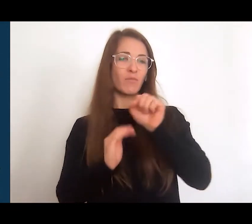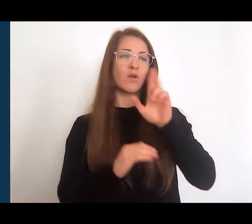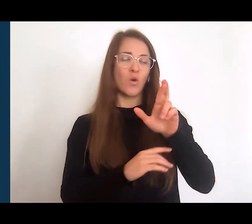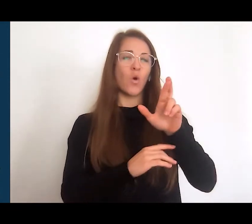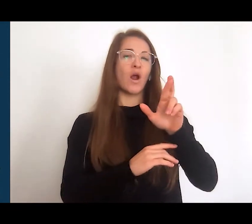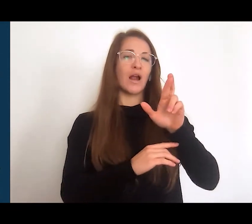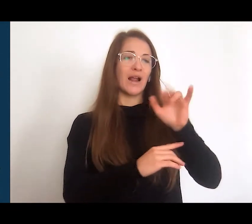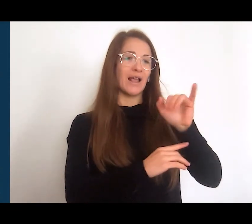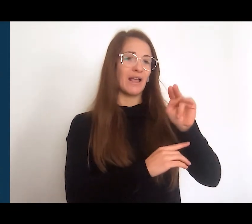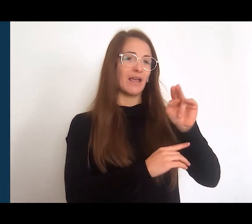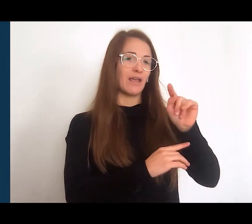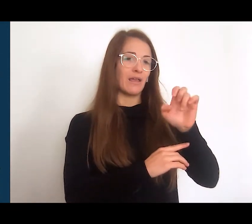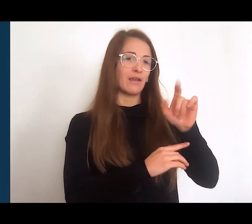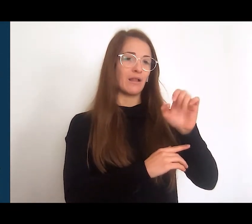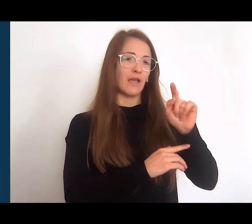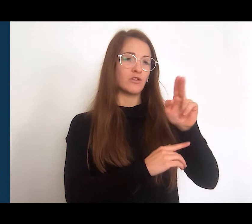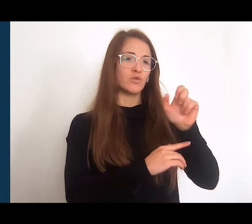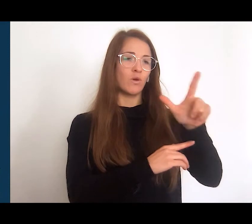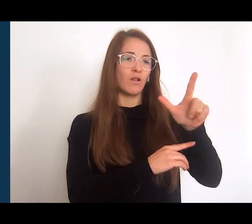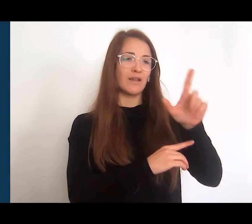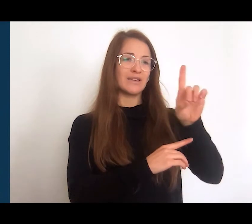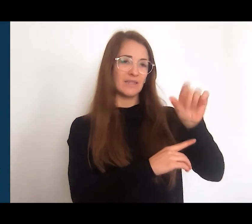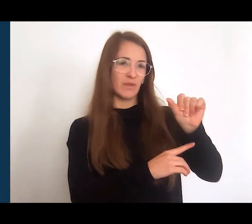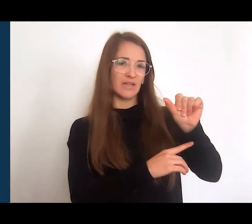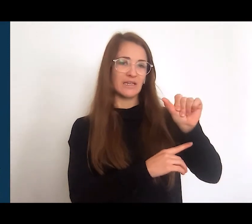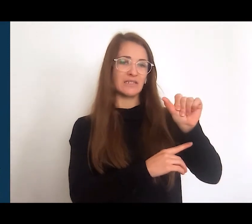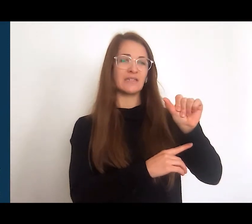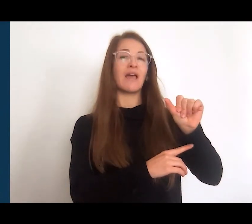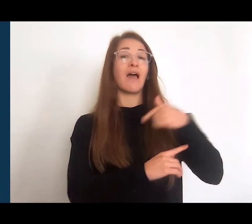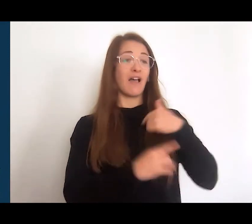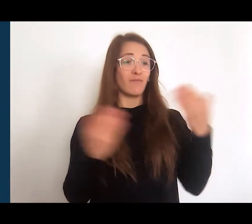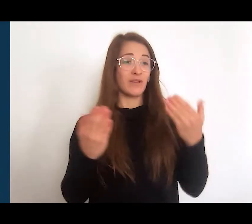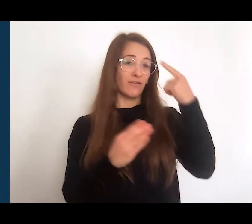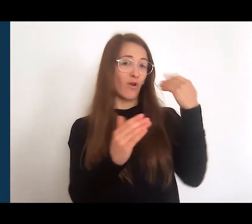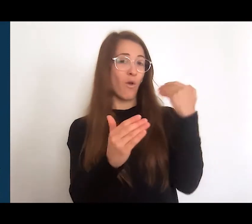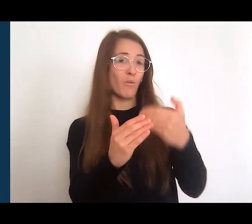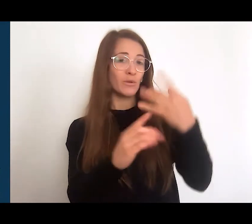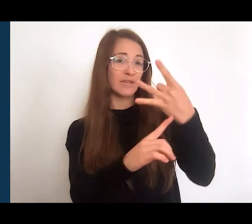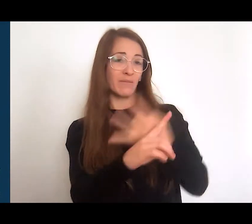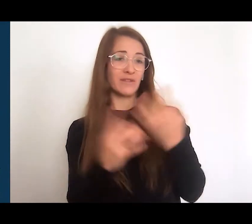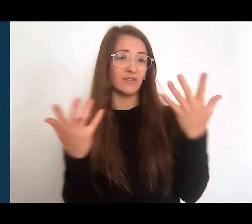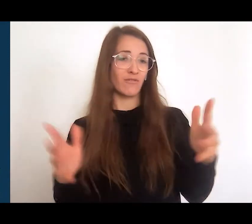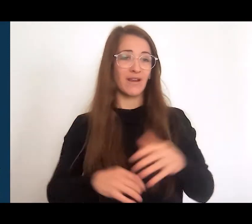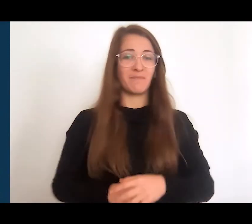THAT HAVE DEVELOPMENT OR